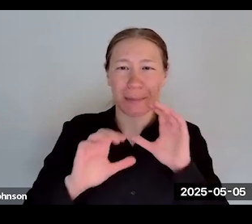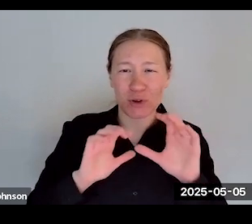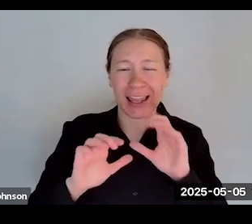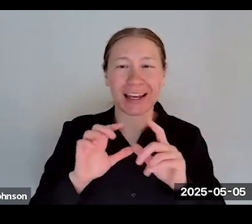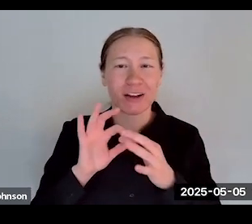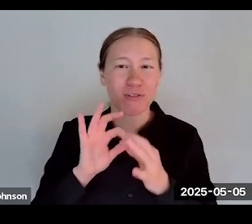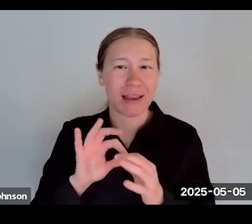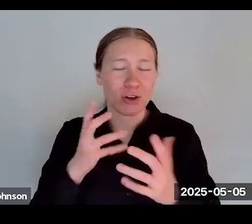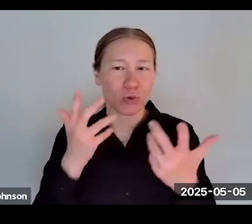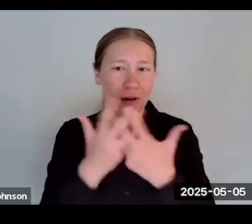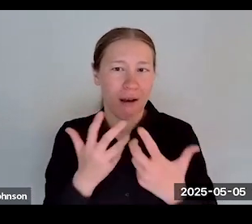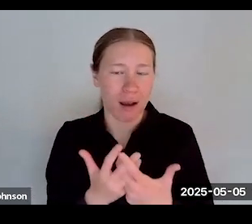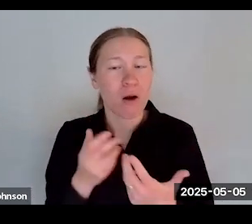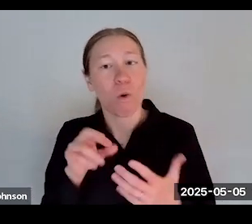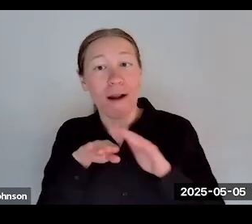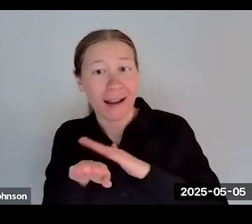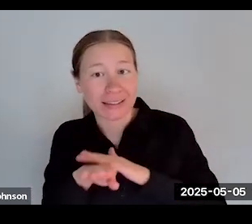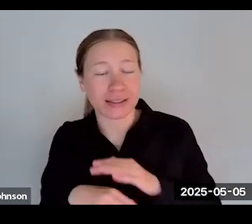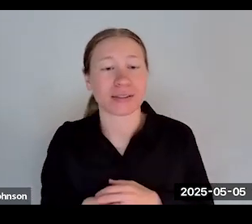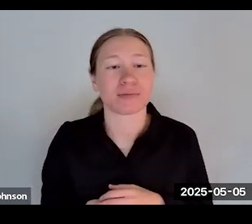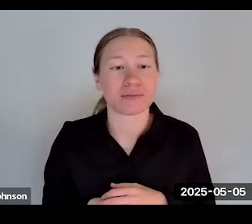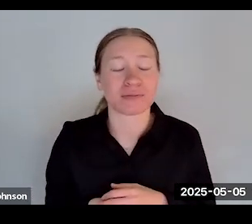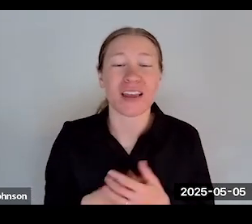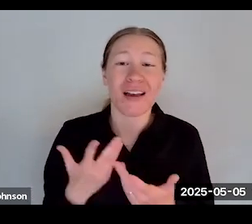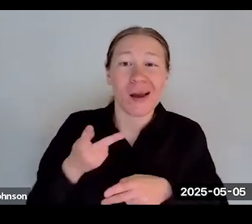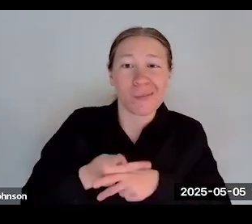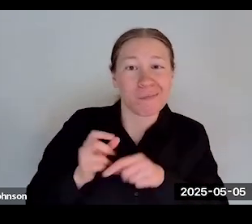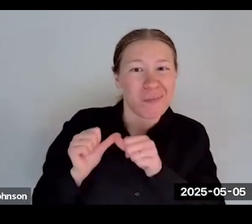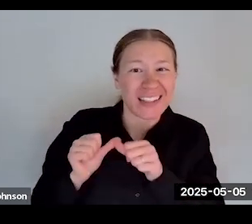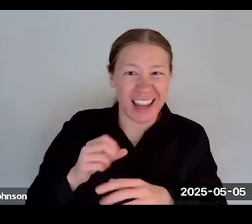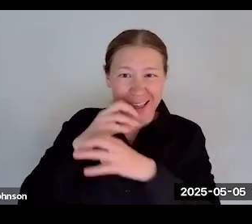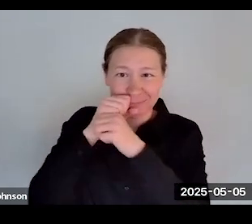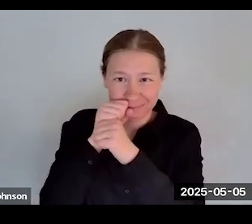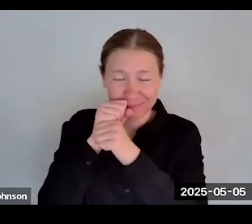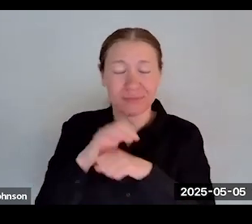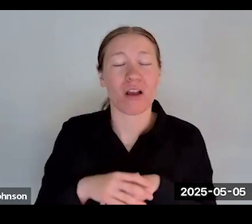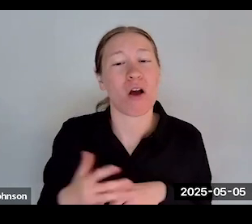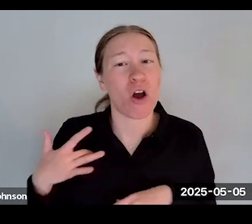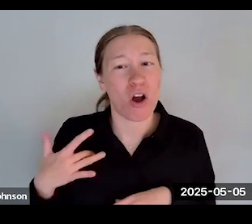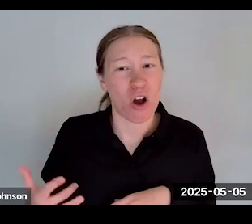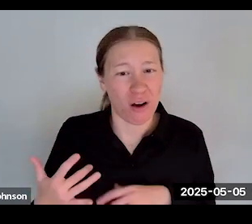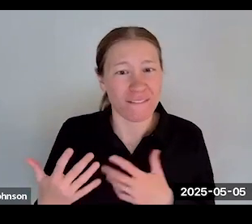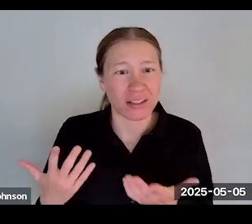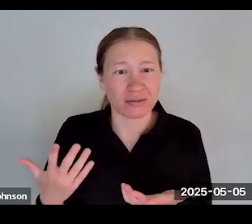or access. Another would be maintaining confidentiality. So oftentimes we're sharing information with people